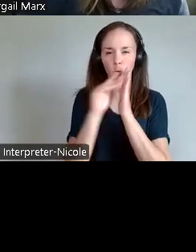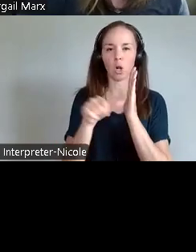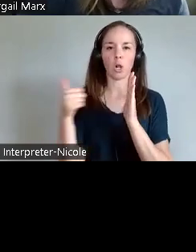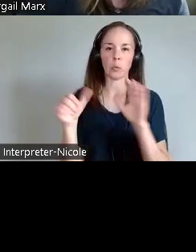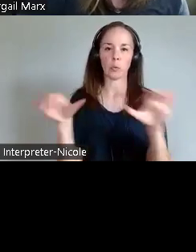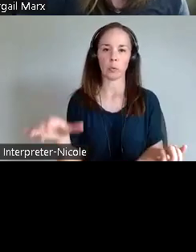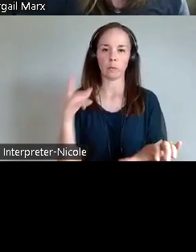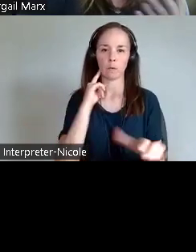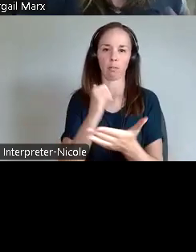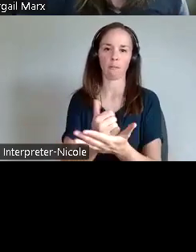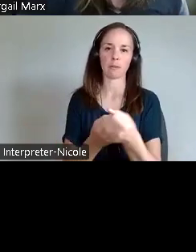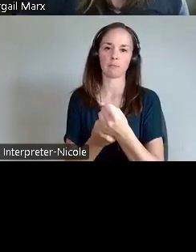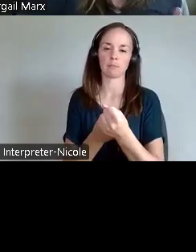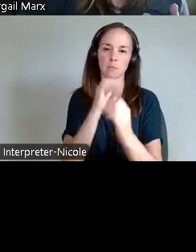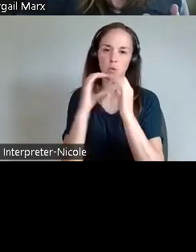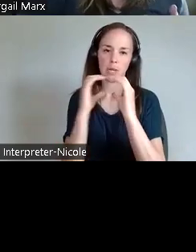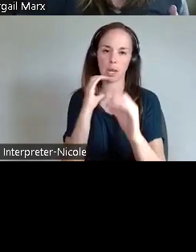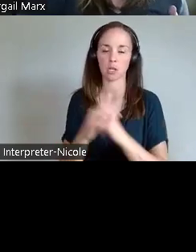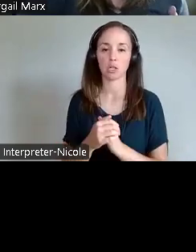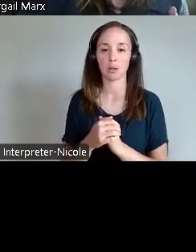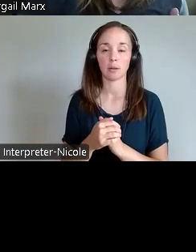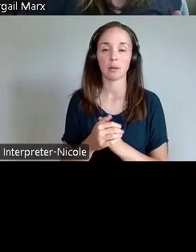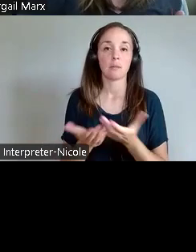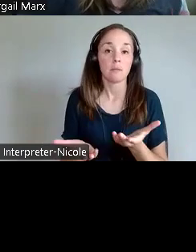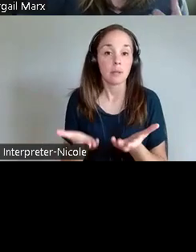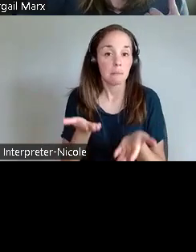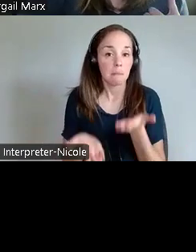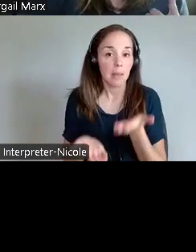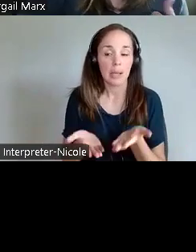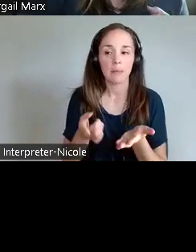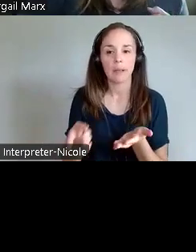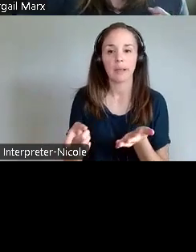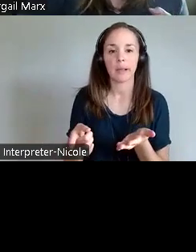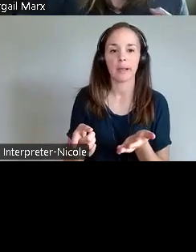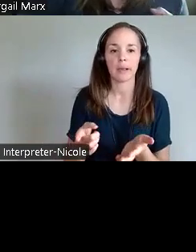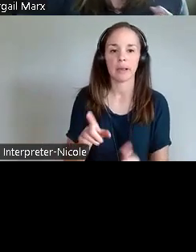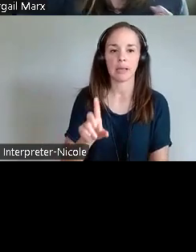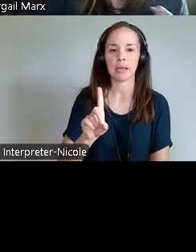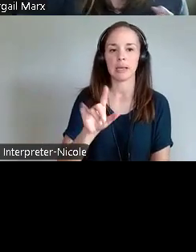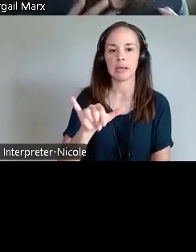So the changes in function at this point might include experiencing dysarthria, which is unclear